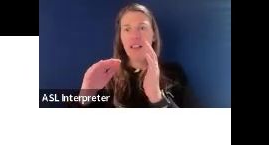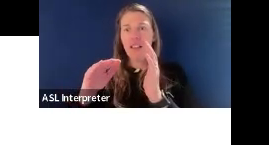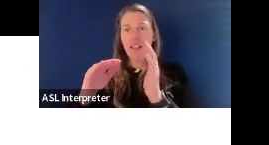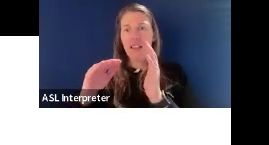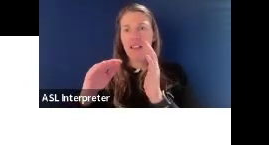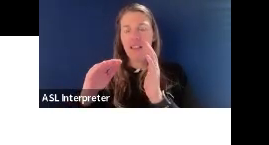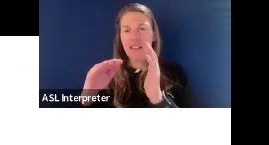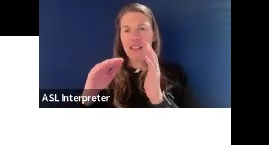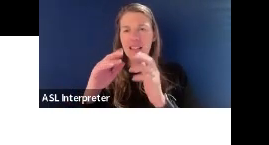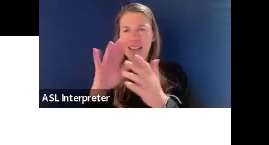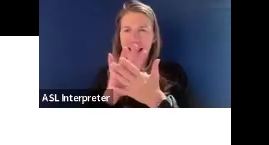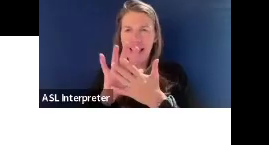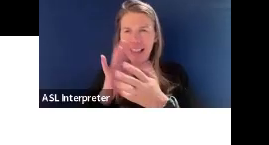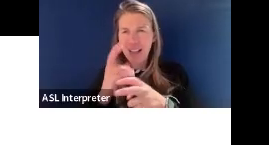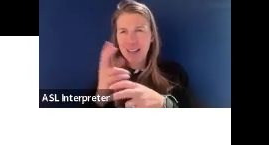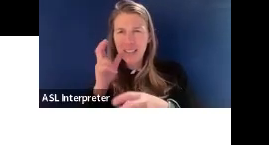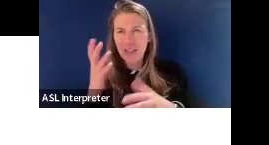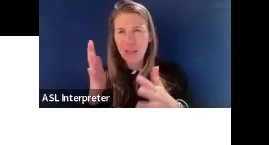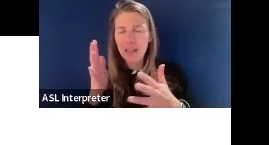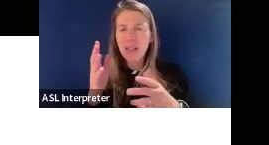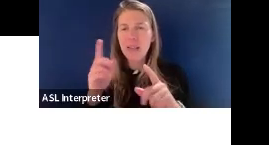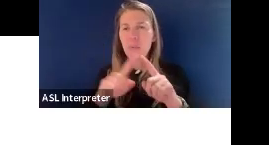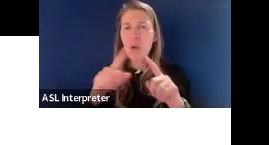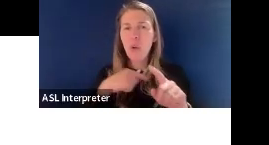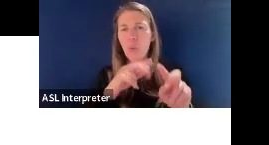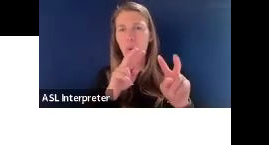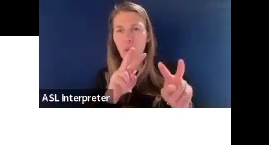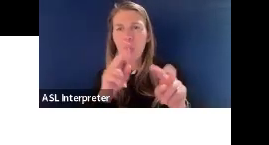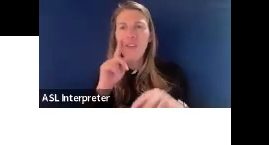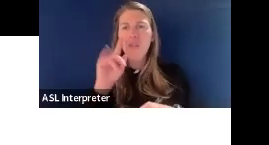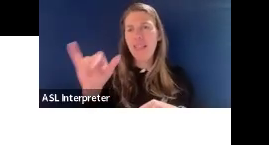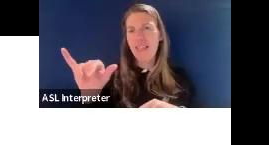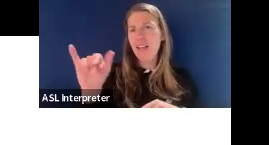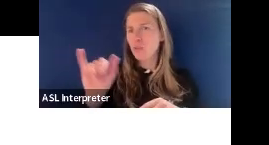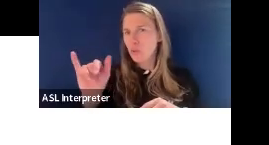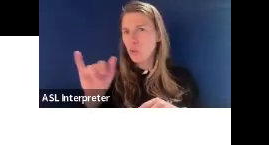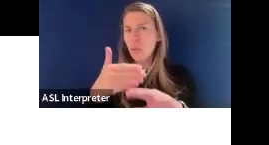So we're, you know, we're looking towards that as well,